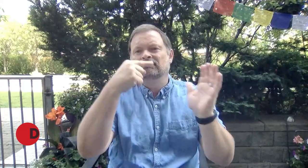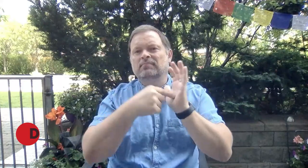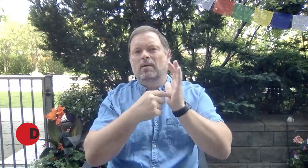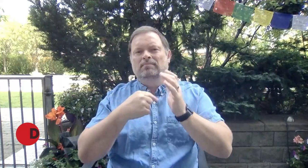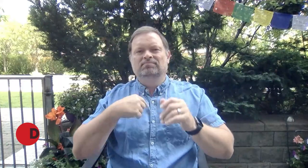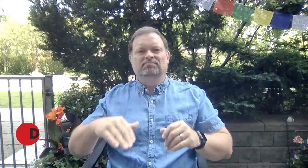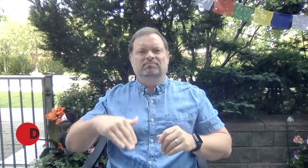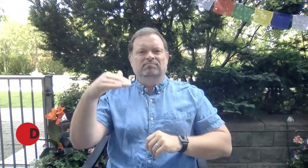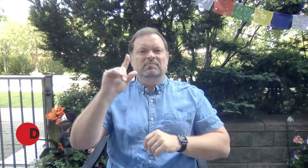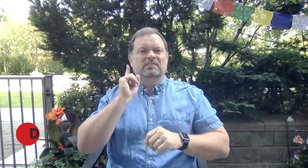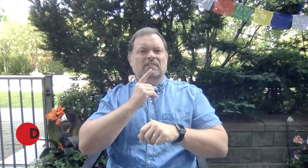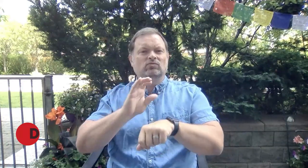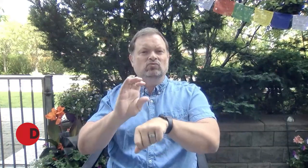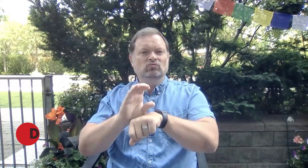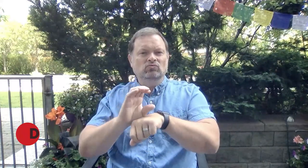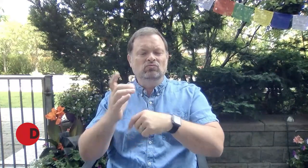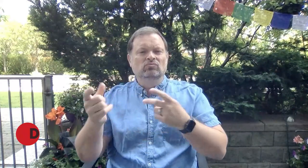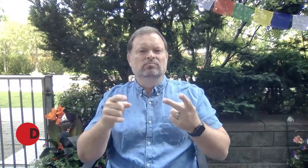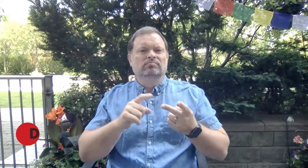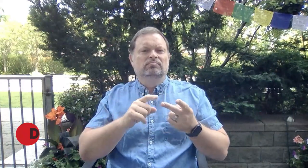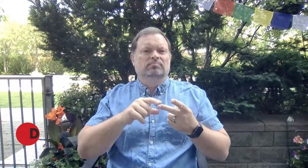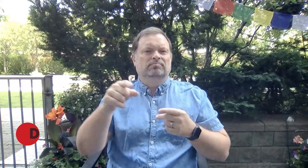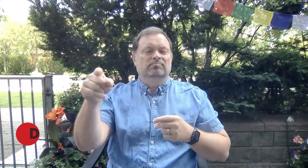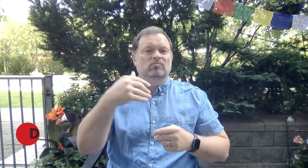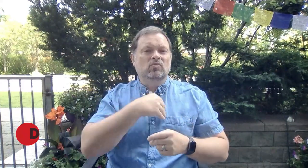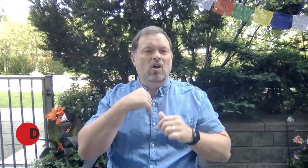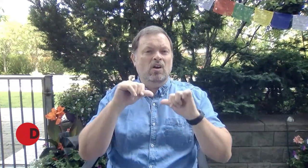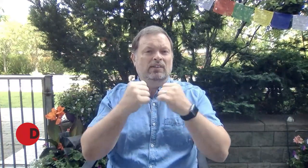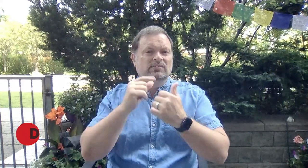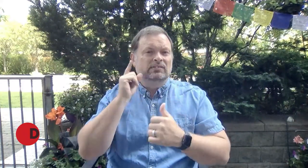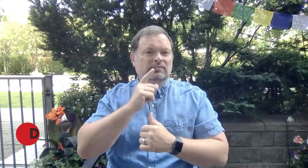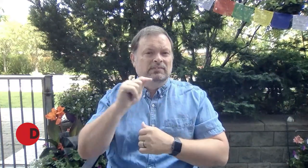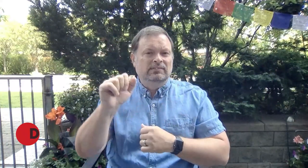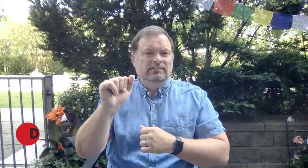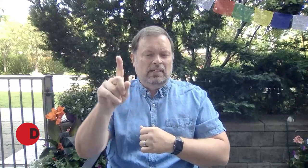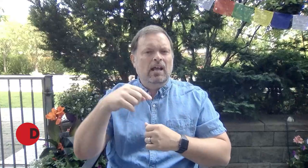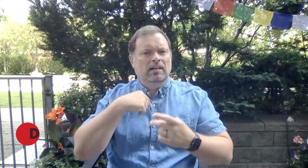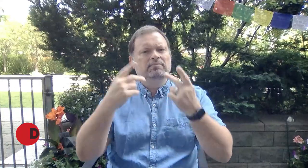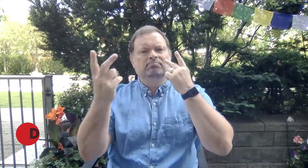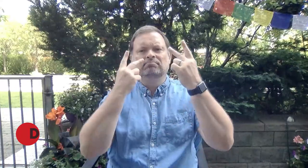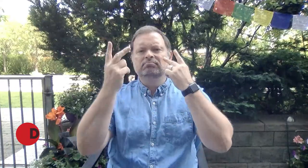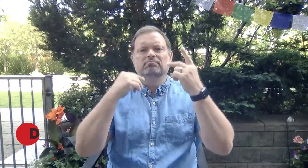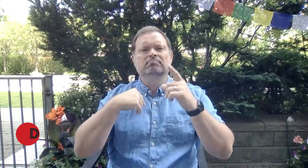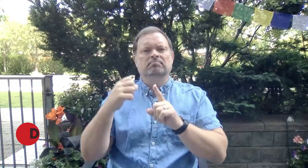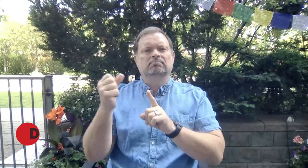For example, I attended a Deaf church, attended the Toronto Association of the Deaf events